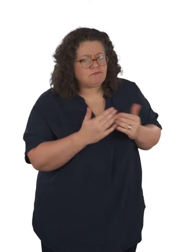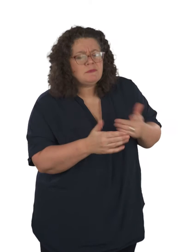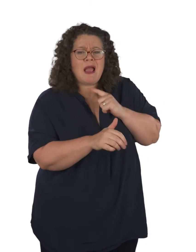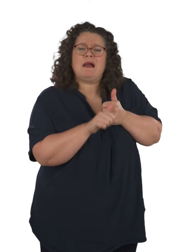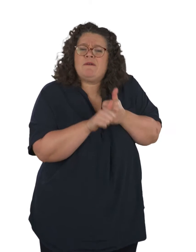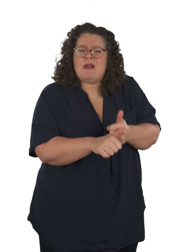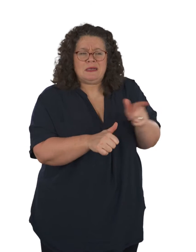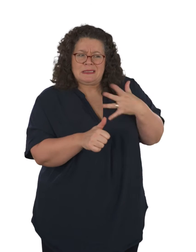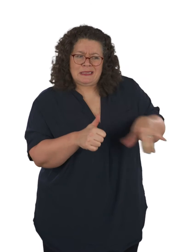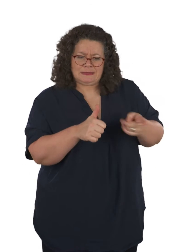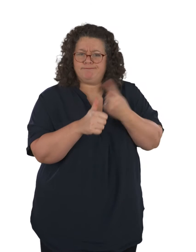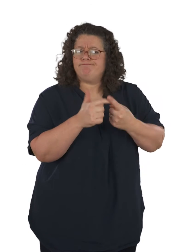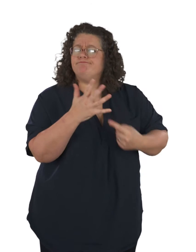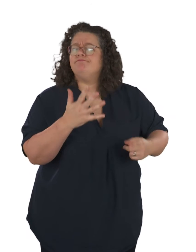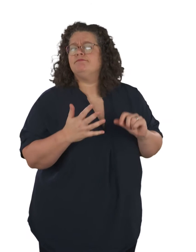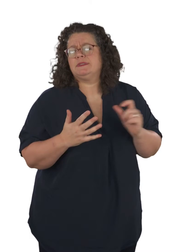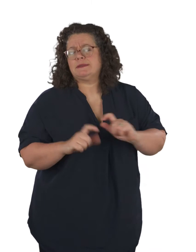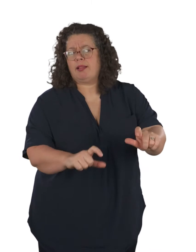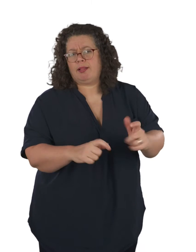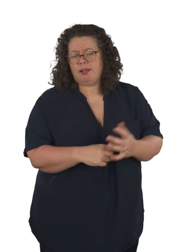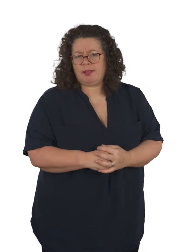The council should still give advice about their needs.